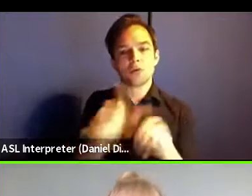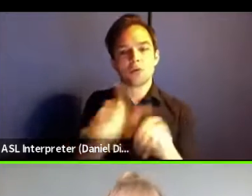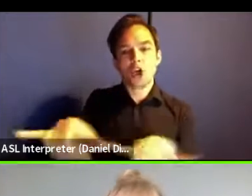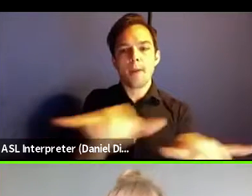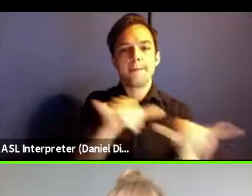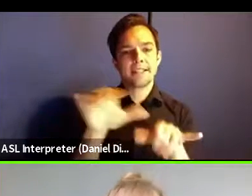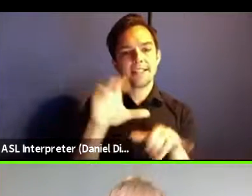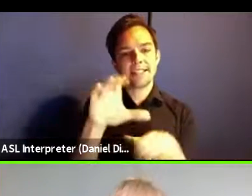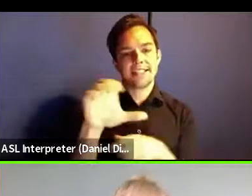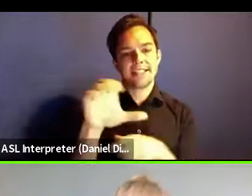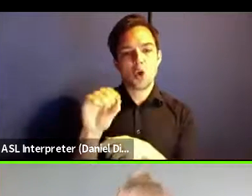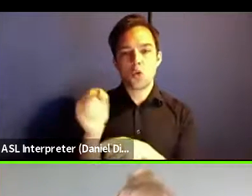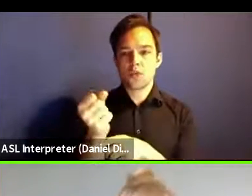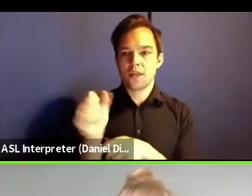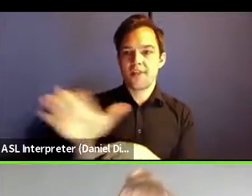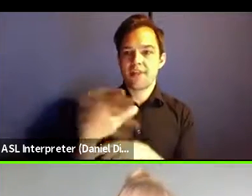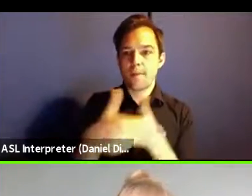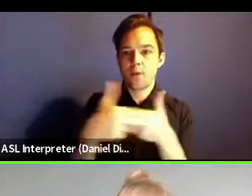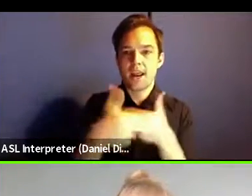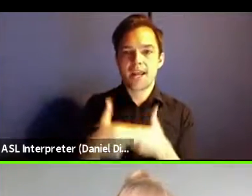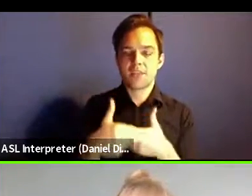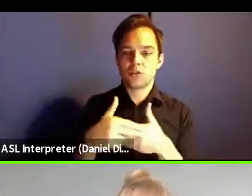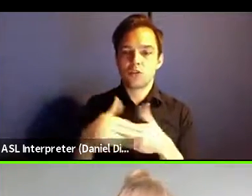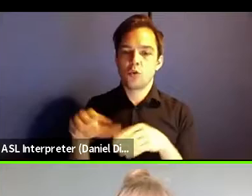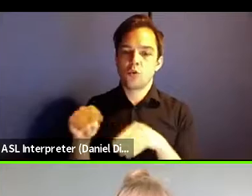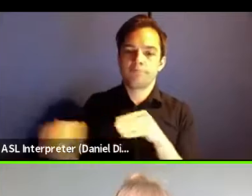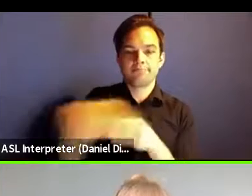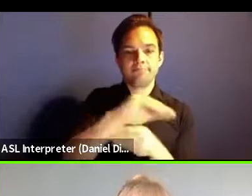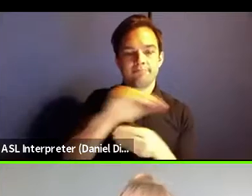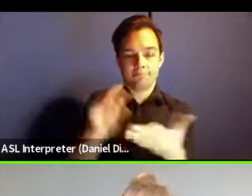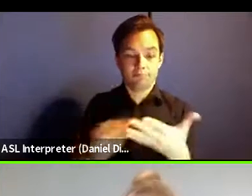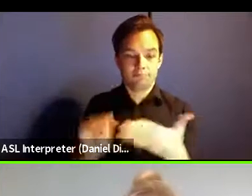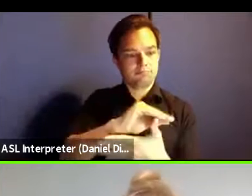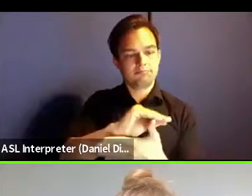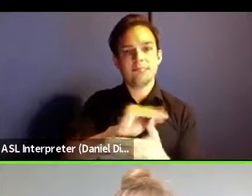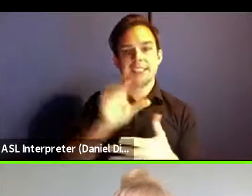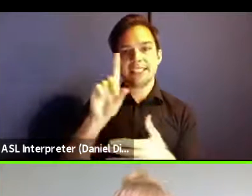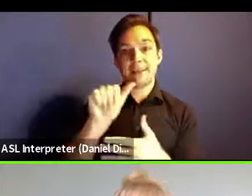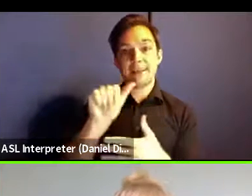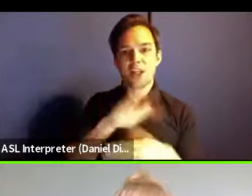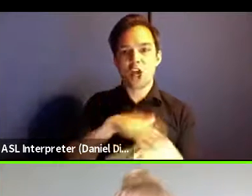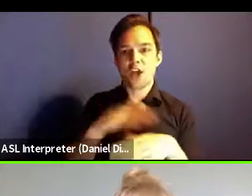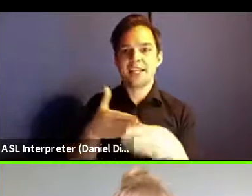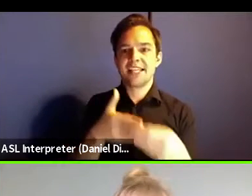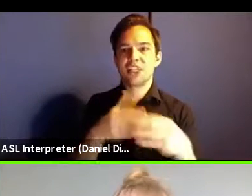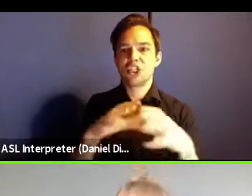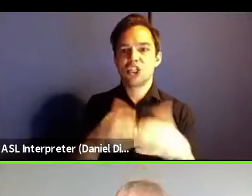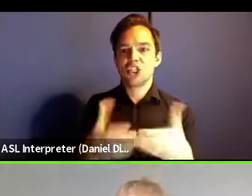and their brands to put disability on their leadership agenda and be accountable for integrating it